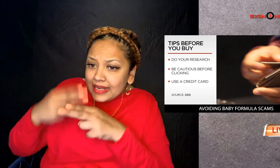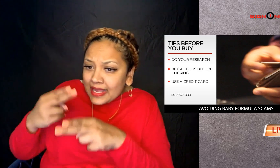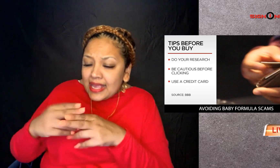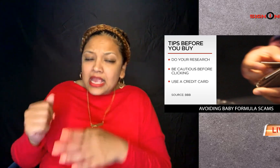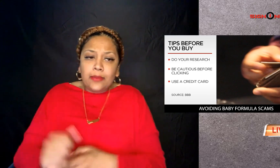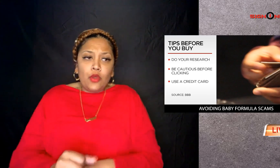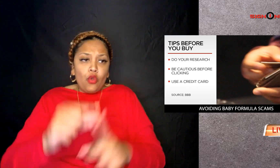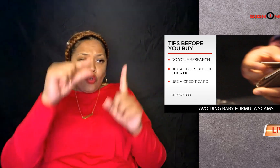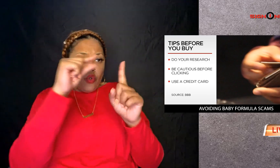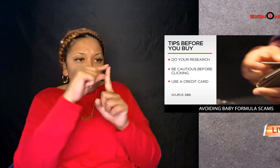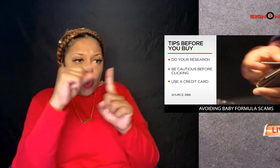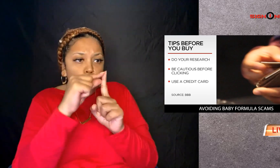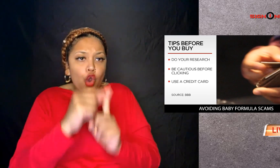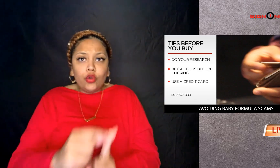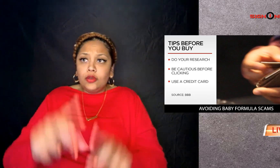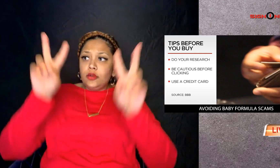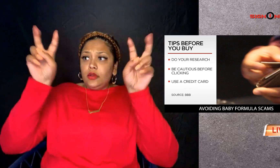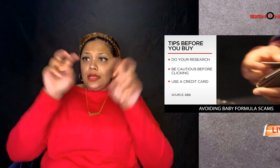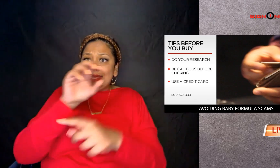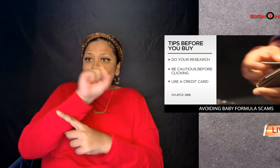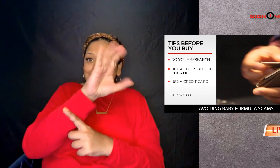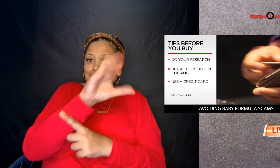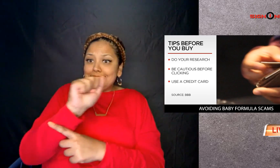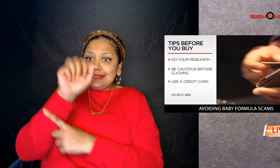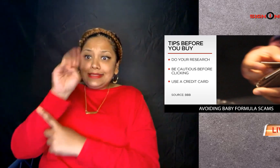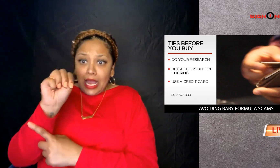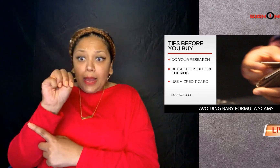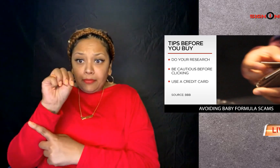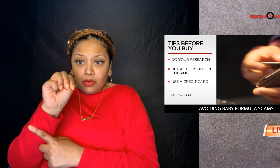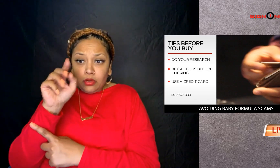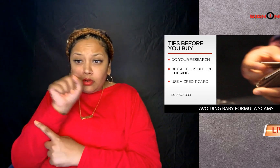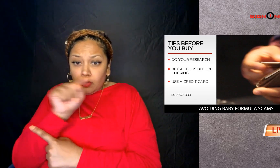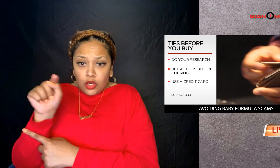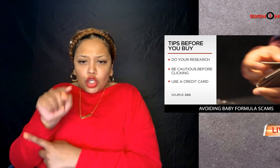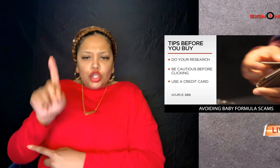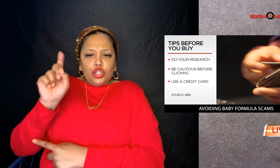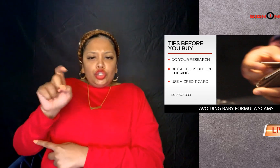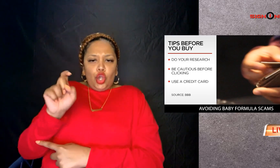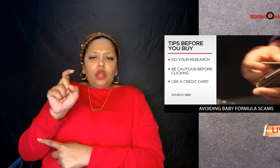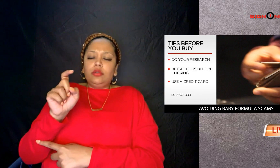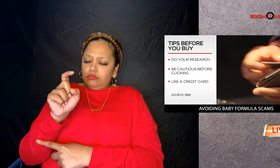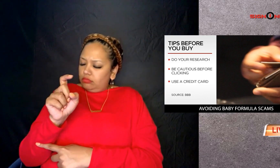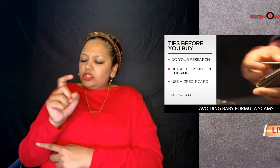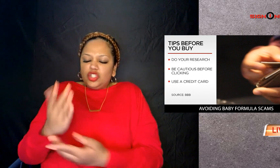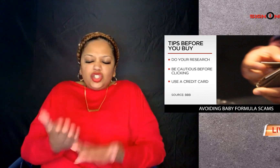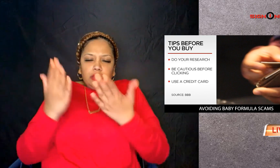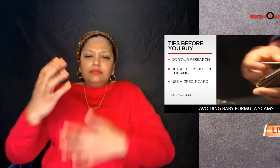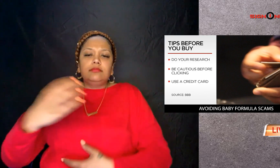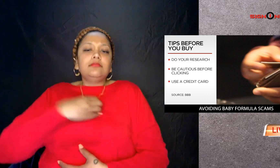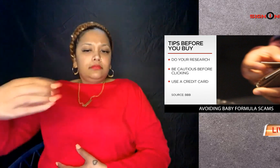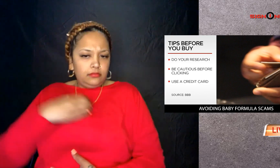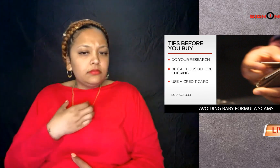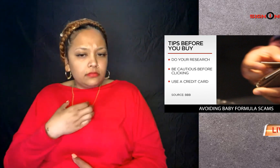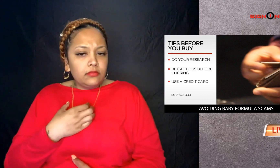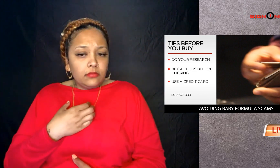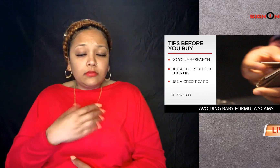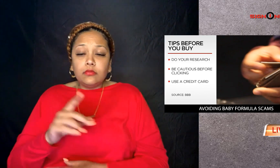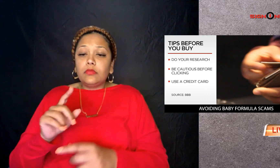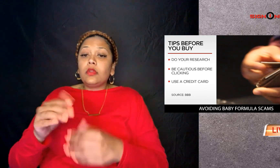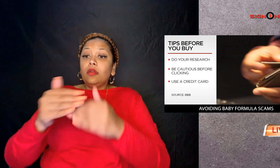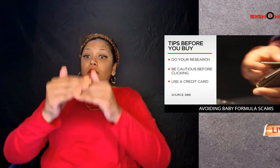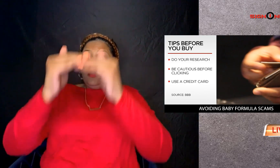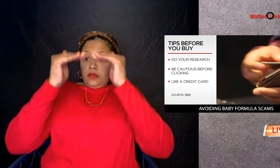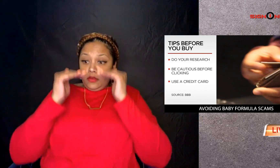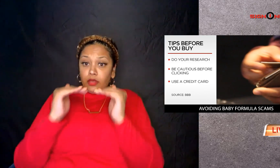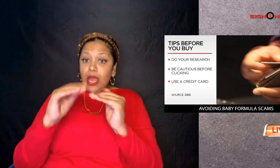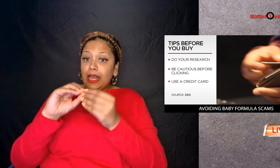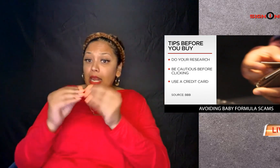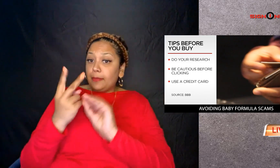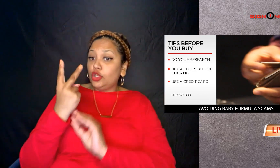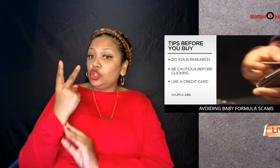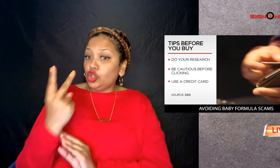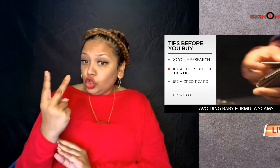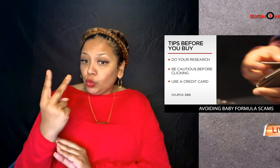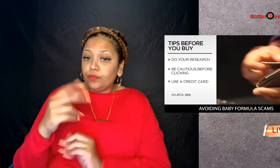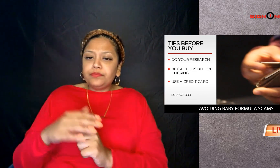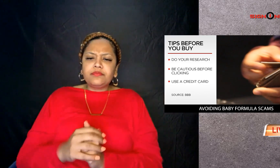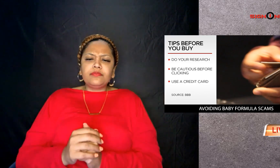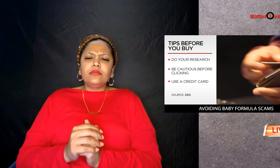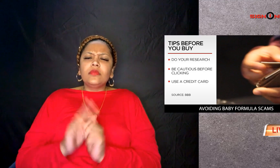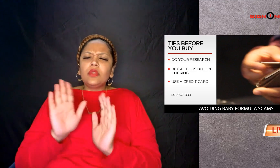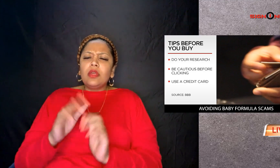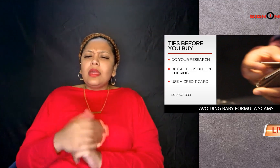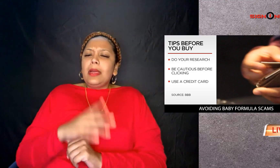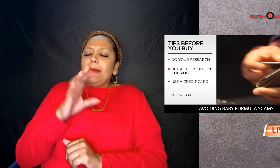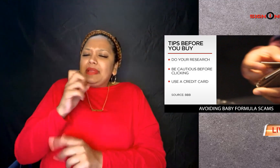a quick online search with the company name and the word scam should pull up any complaints